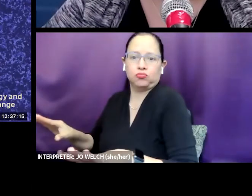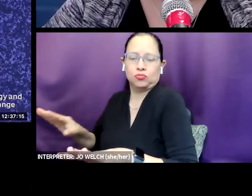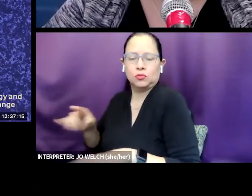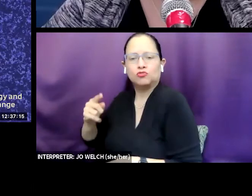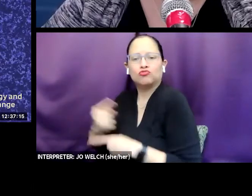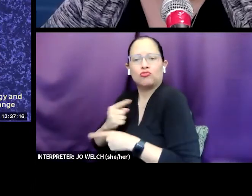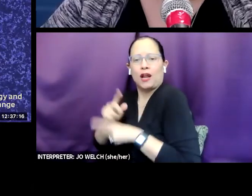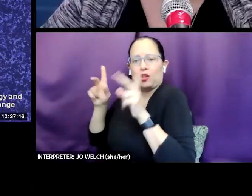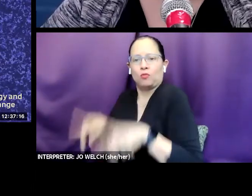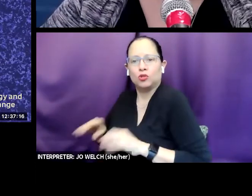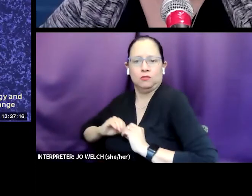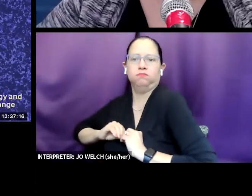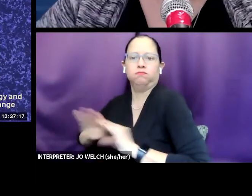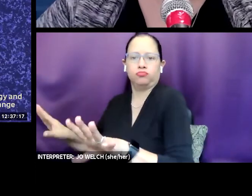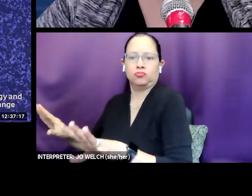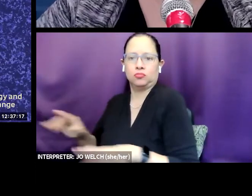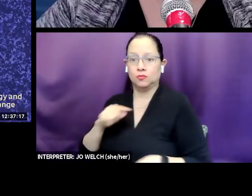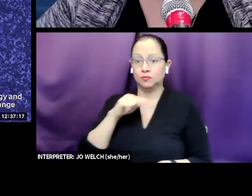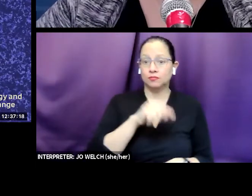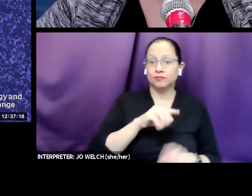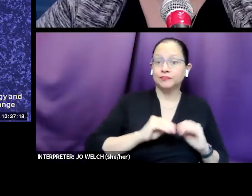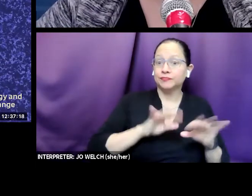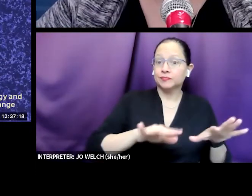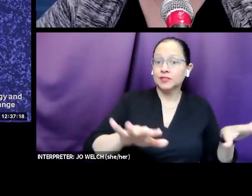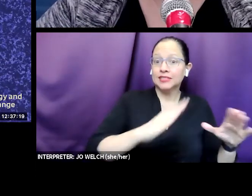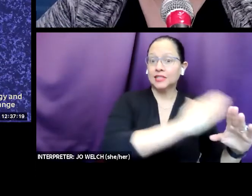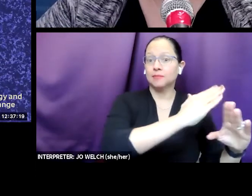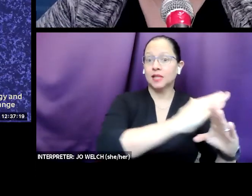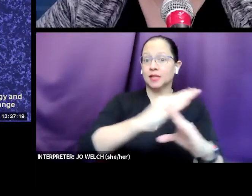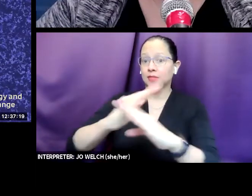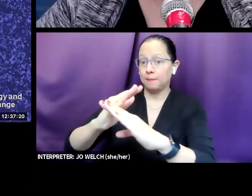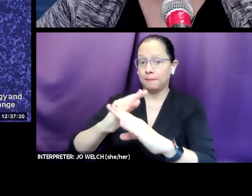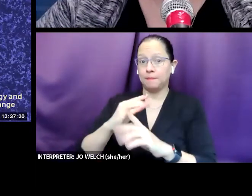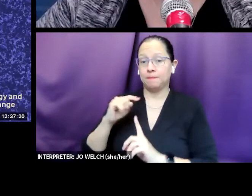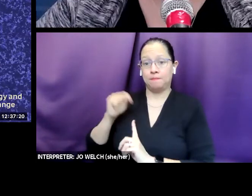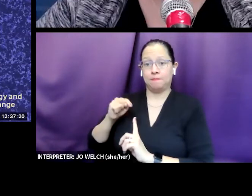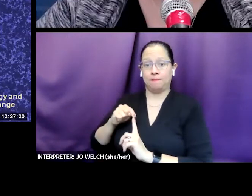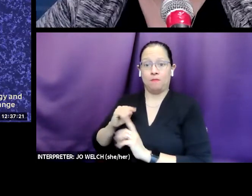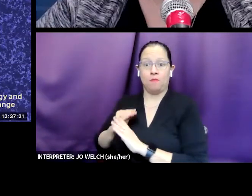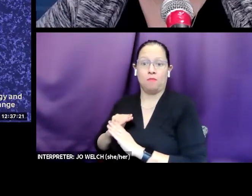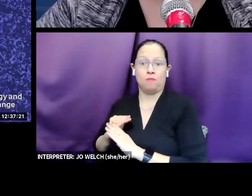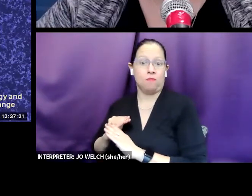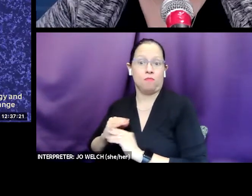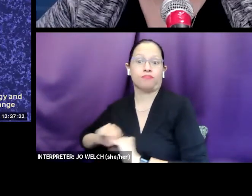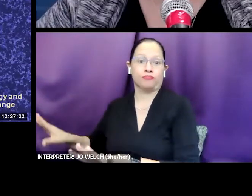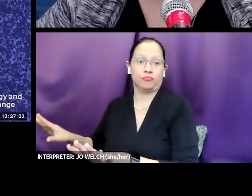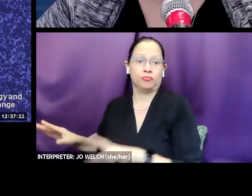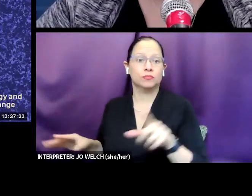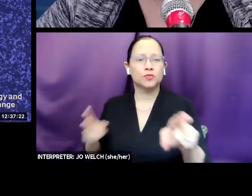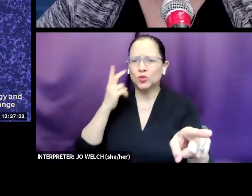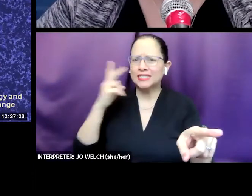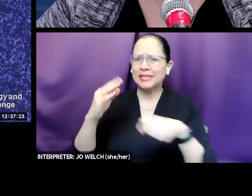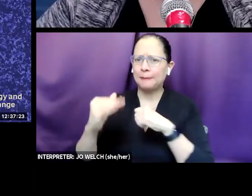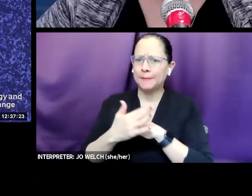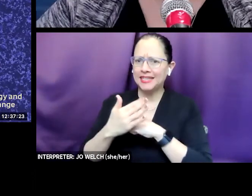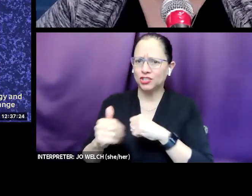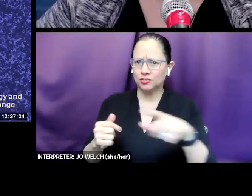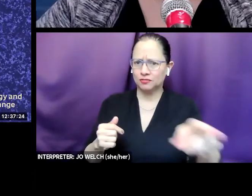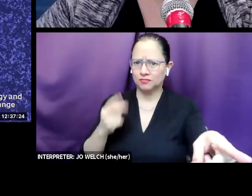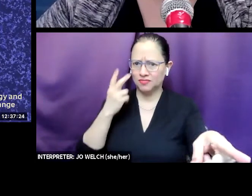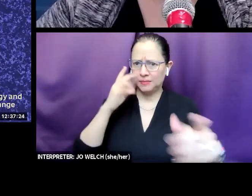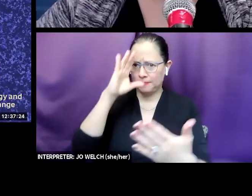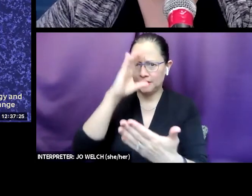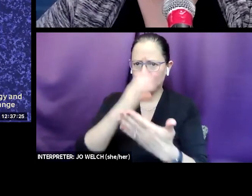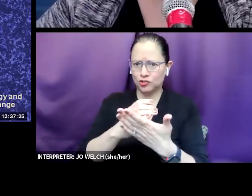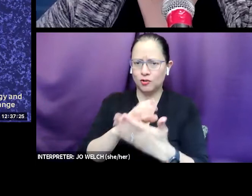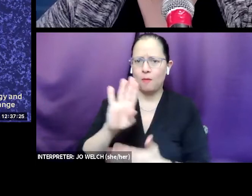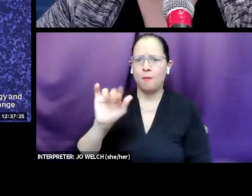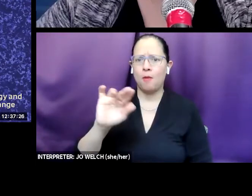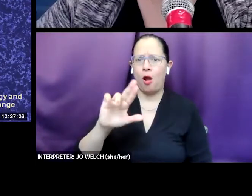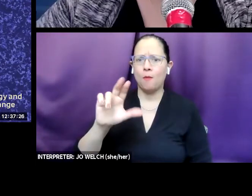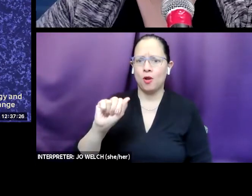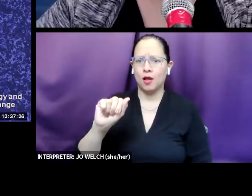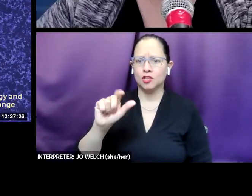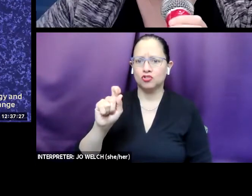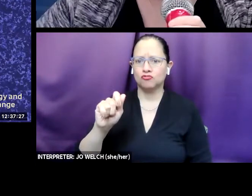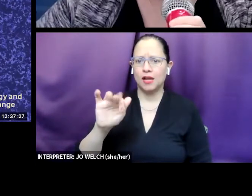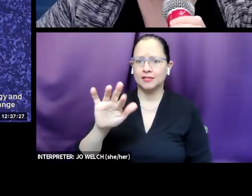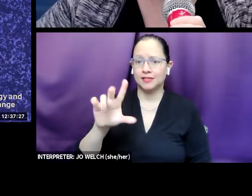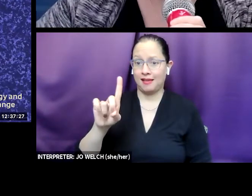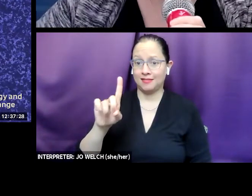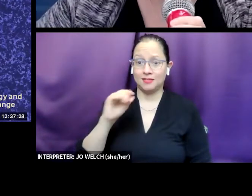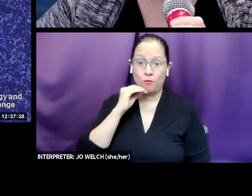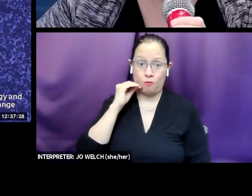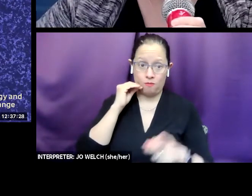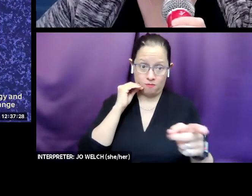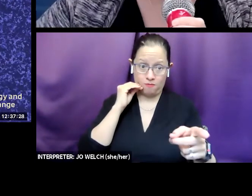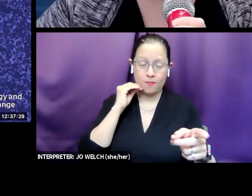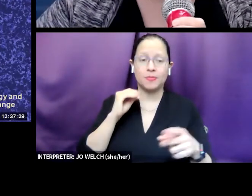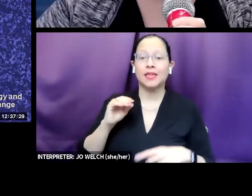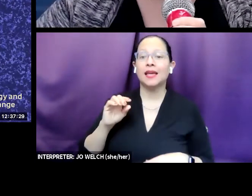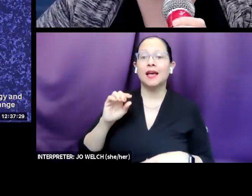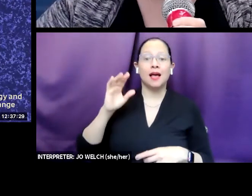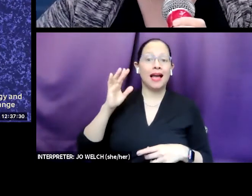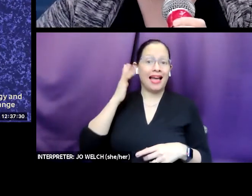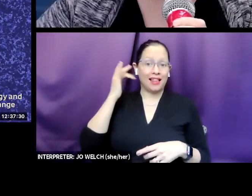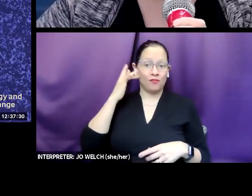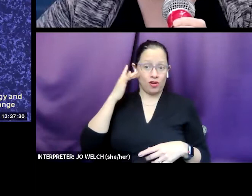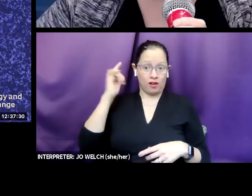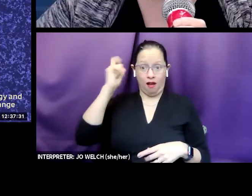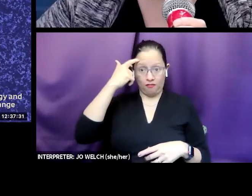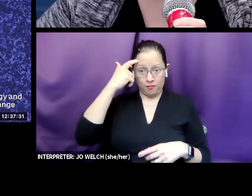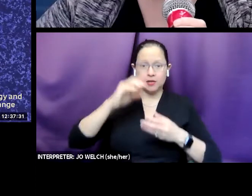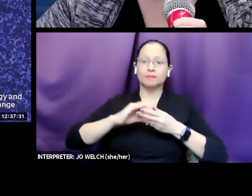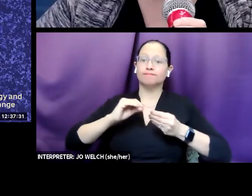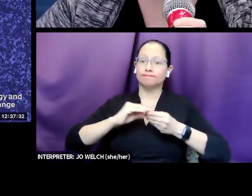So on one side of your screen you see a beautiful beach and that is, Barbra Streisand's house. And this was part of a, an ecological report in by the California government and Barbra Streisand wanted her picture of her house removed.